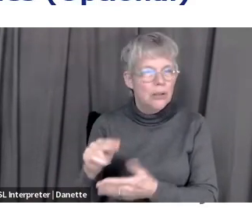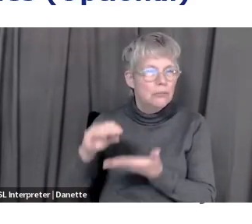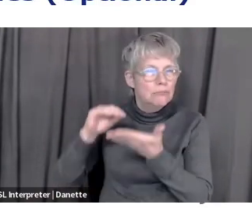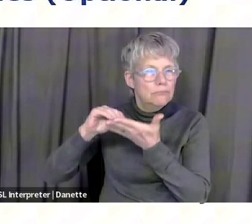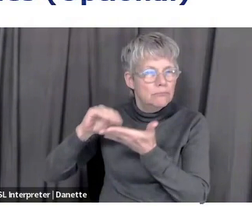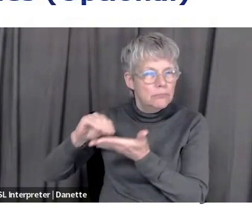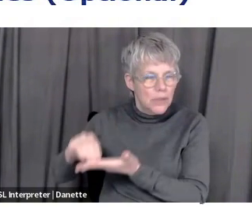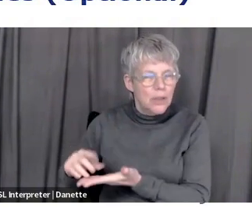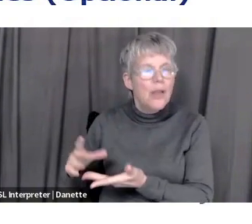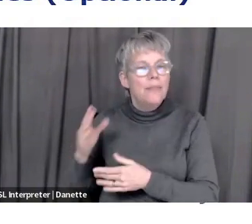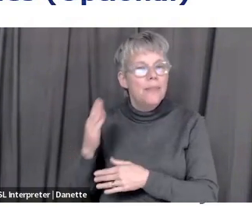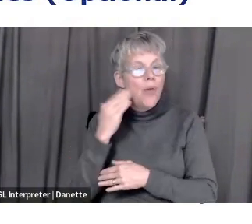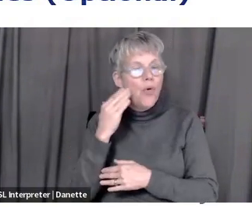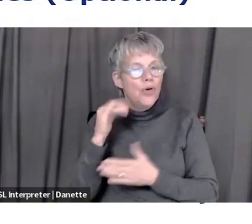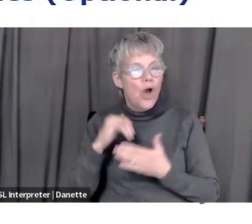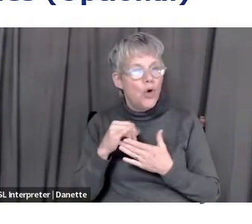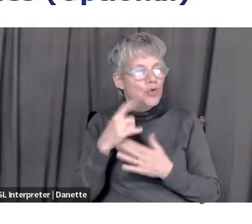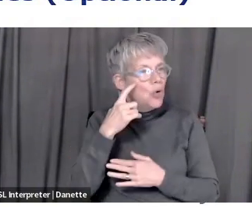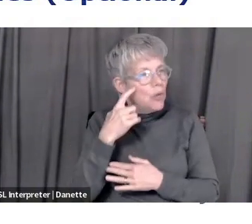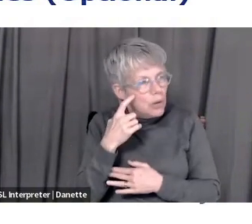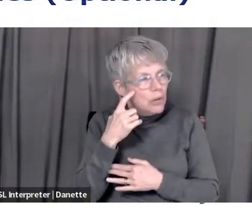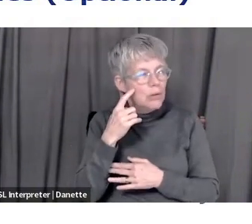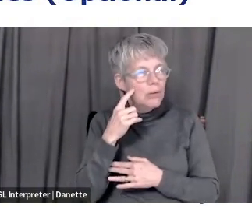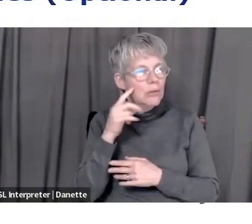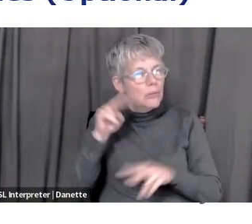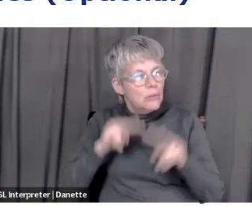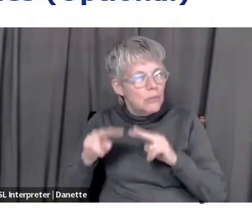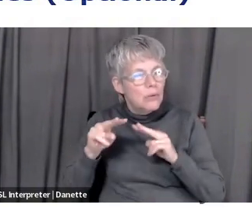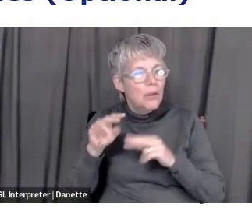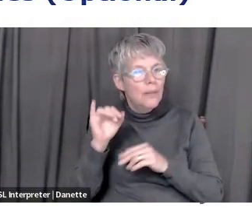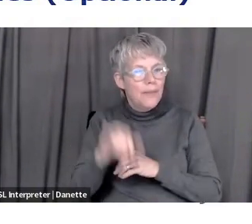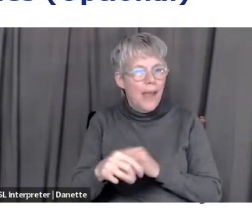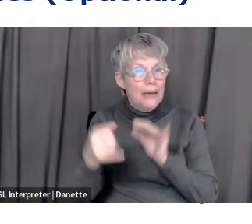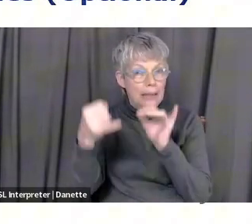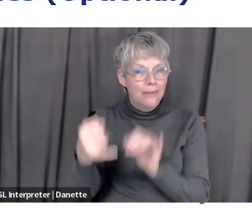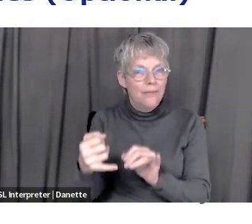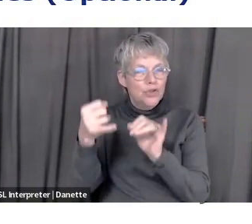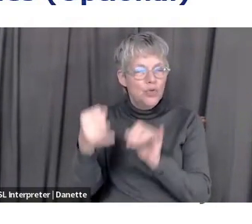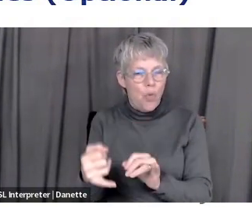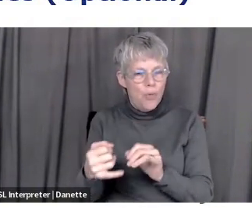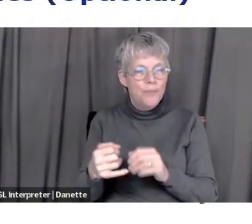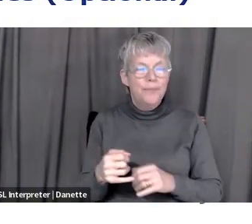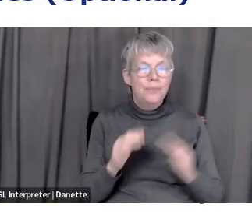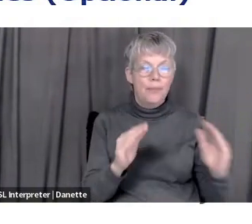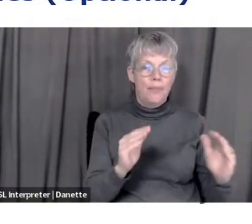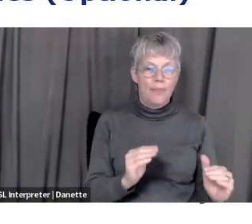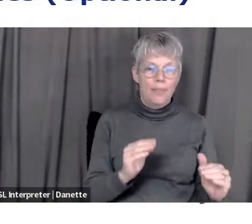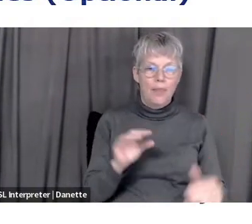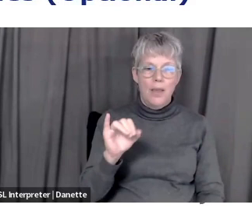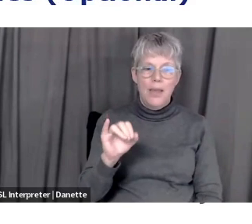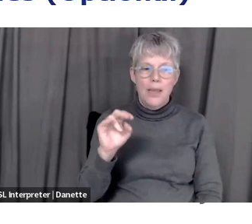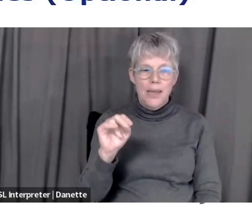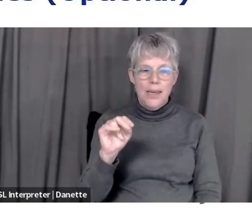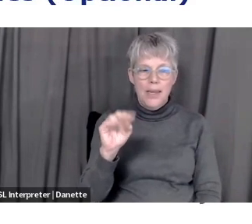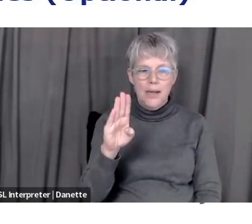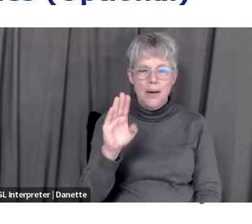They can keep that for their records and and know to keep an eye on on that individual as well. We have an inbox.